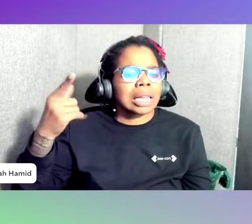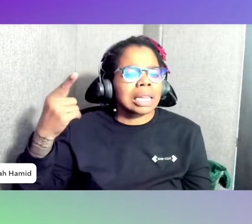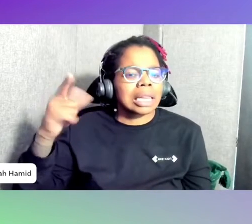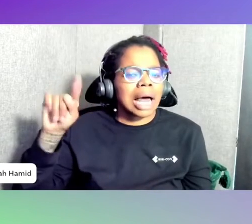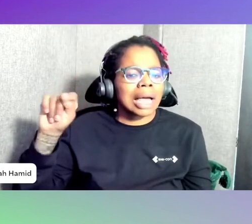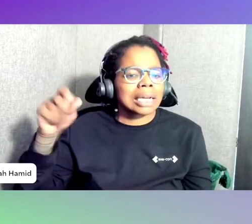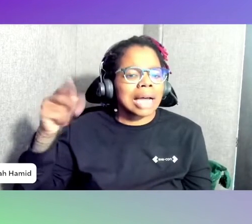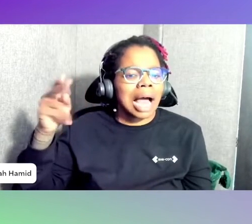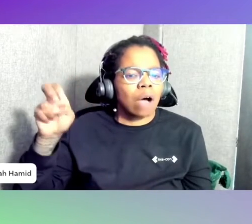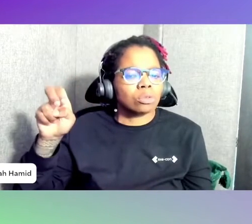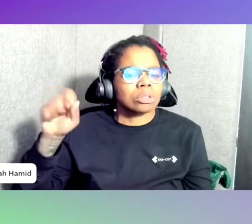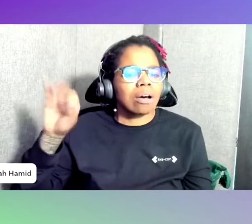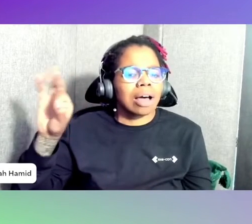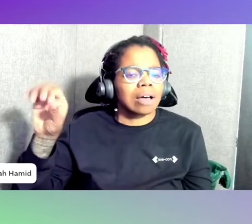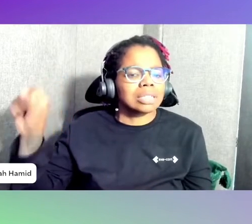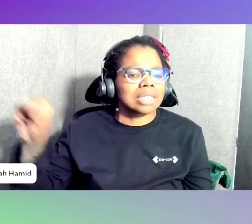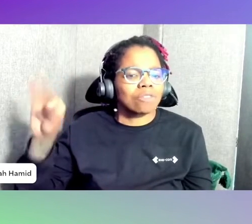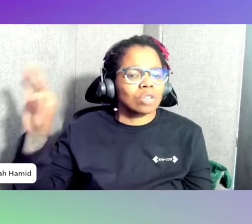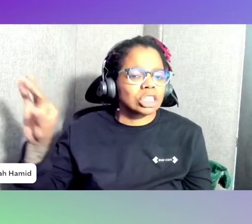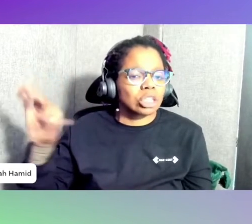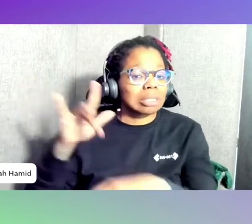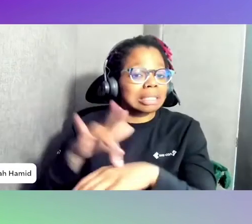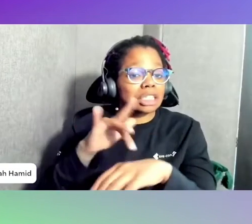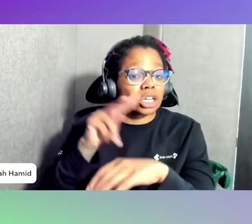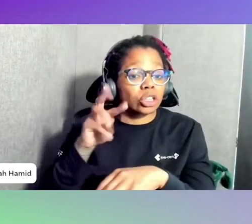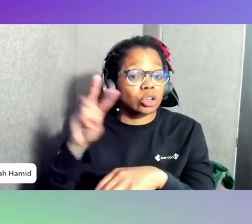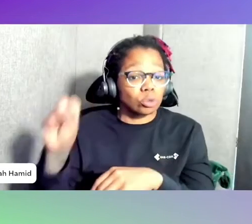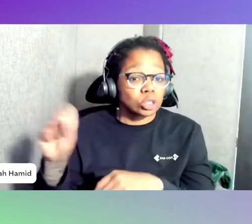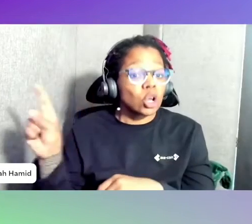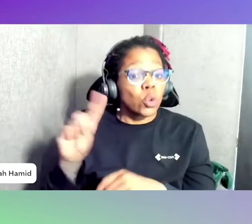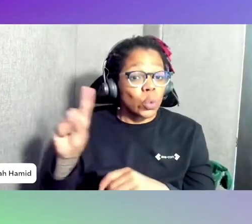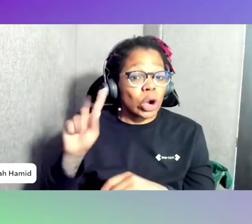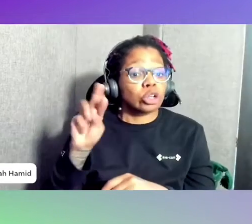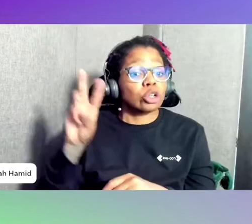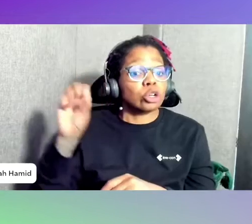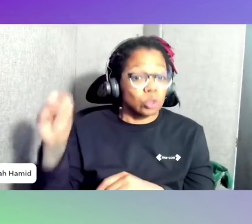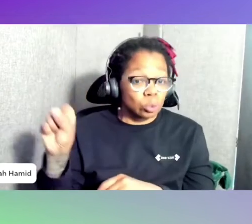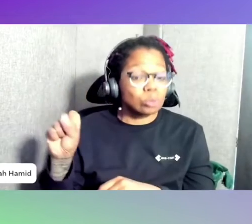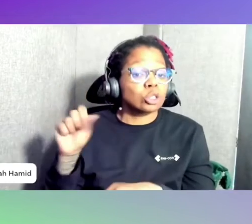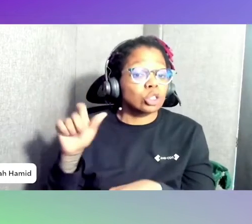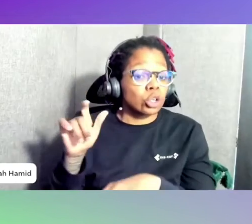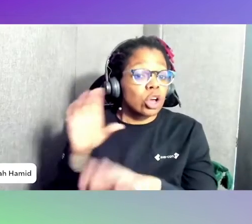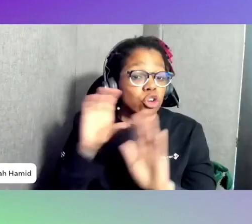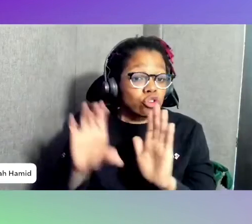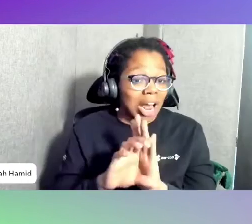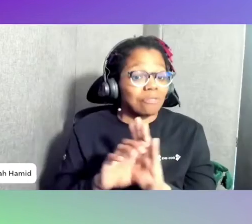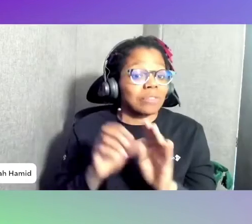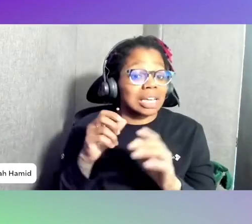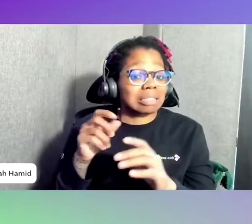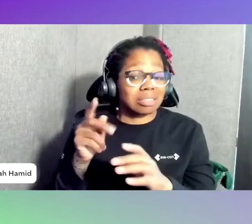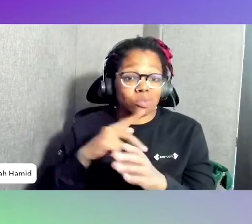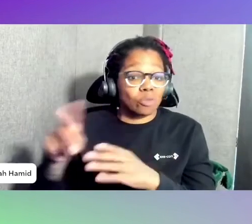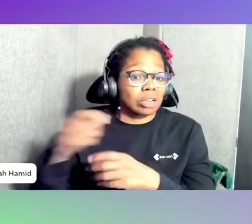really well designed types of graphics, I encourage you Google Google lighthouse of San Francisco touching the